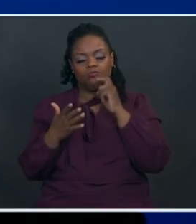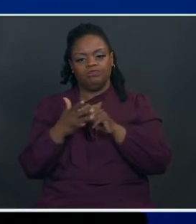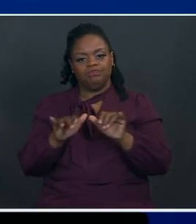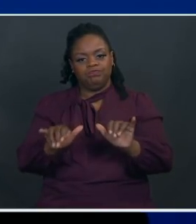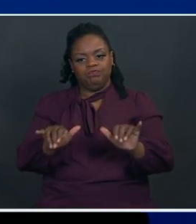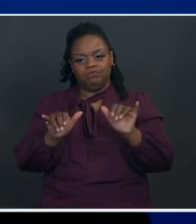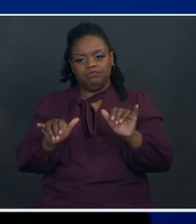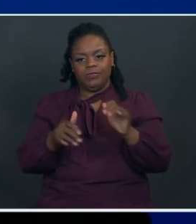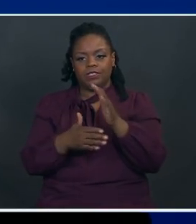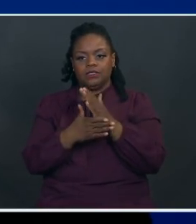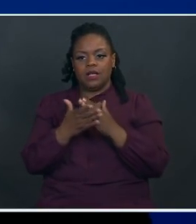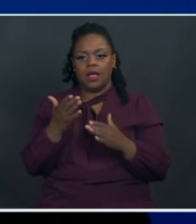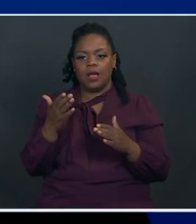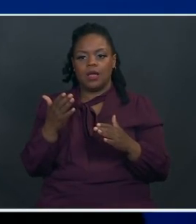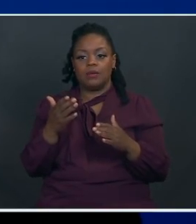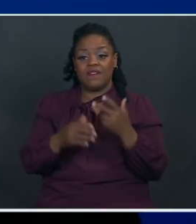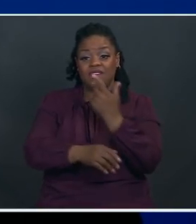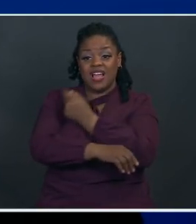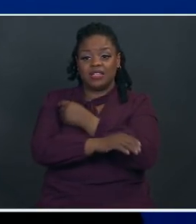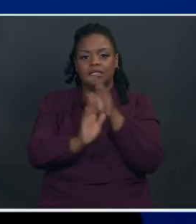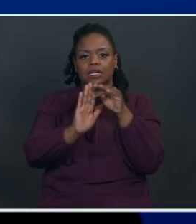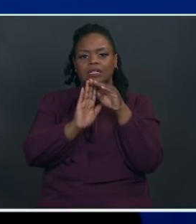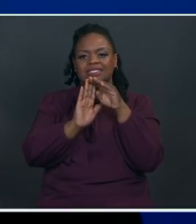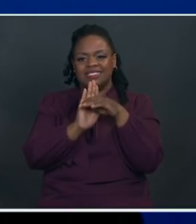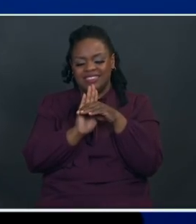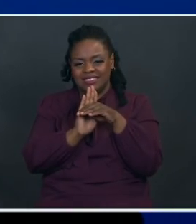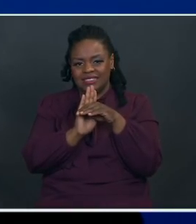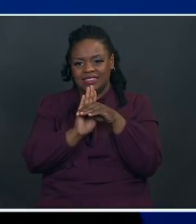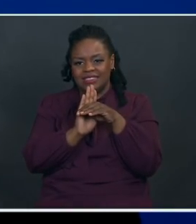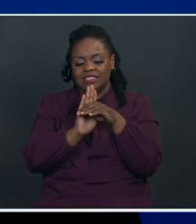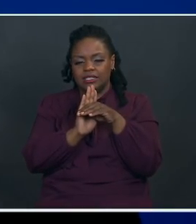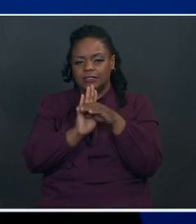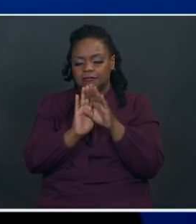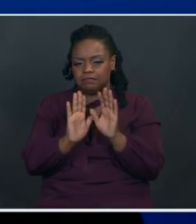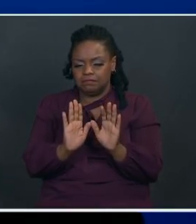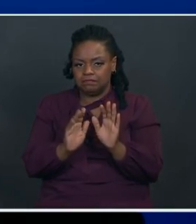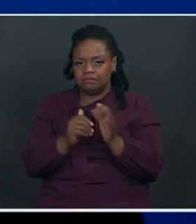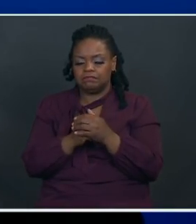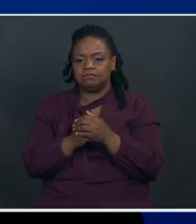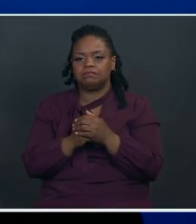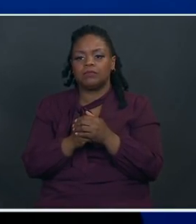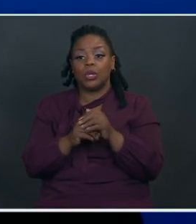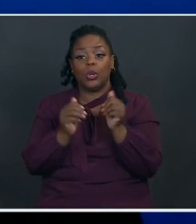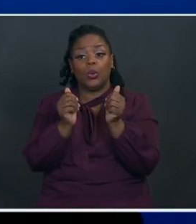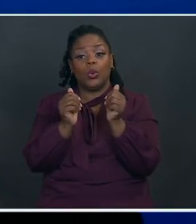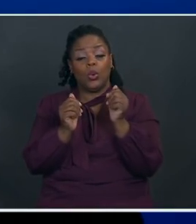namely a multifocal diminution in the in vitro neutralization